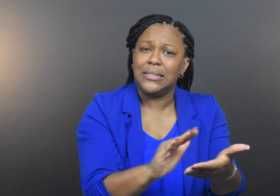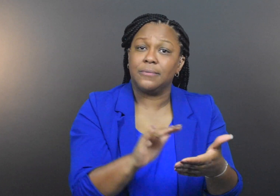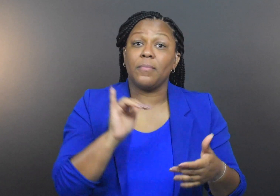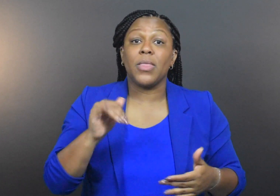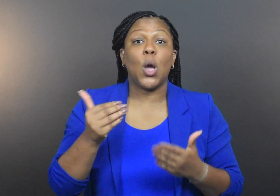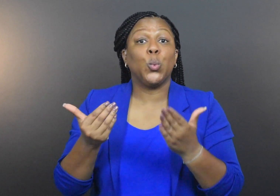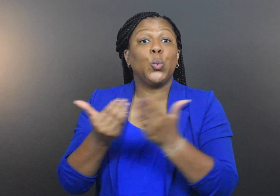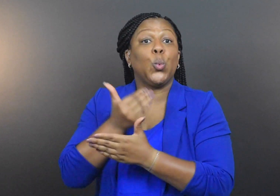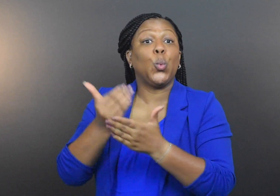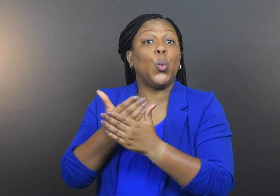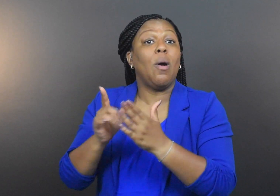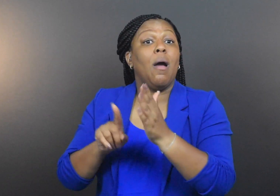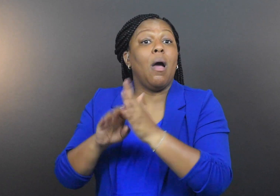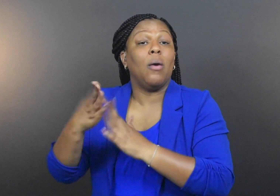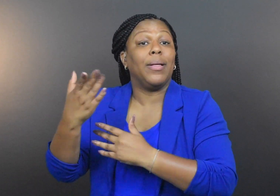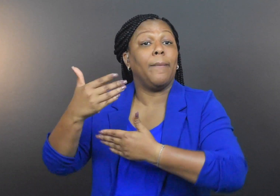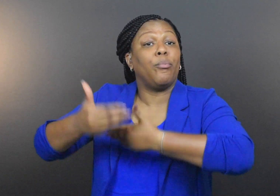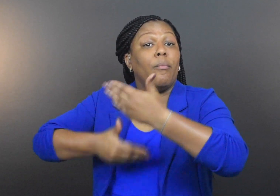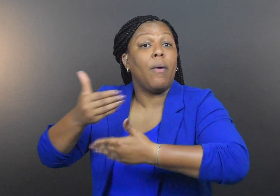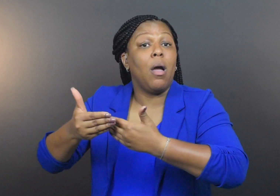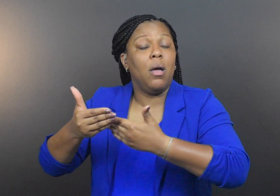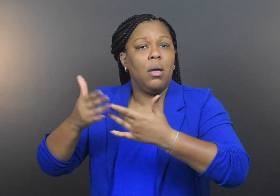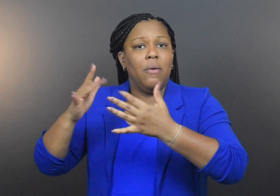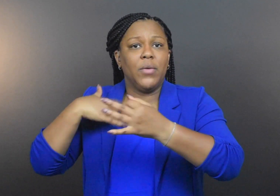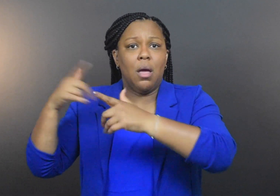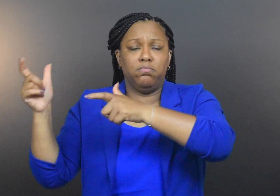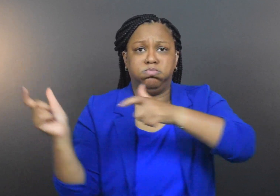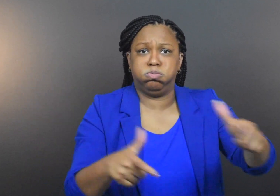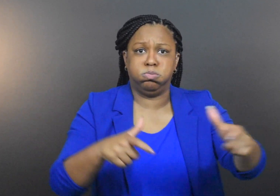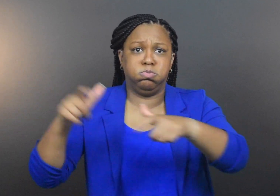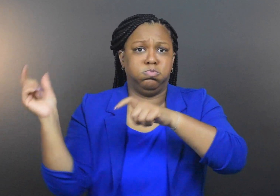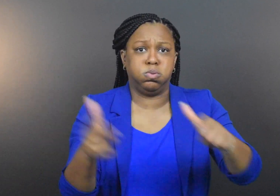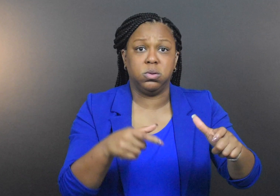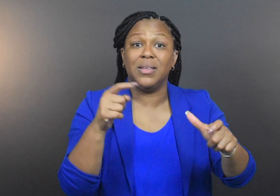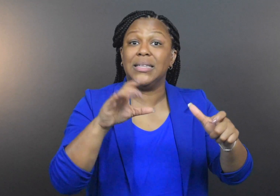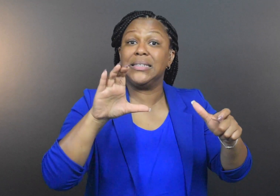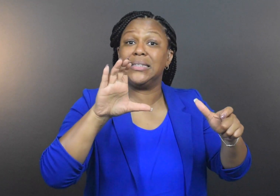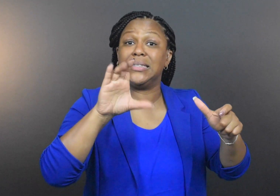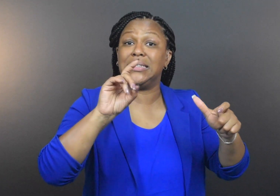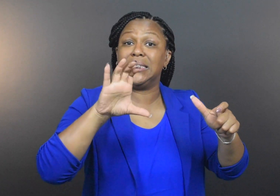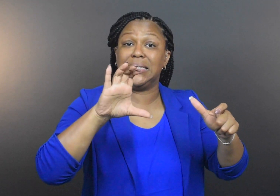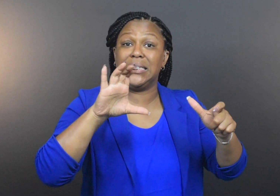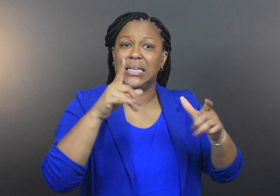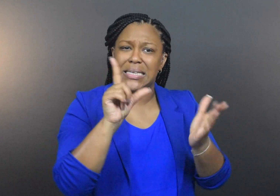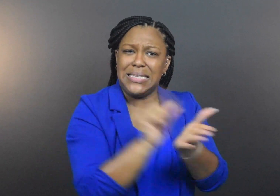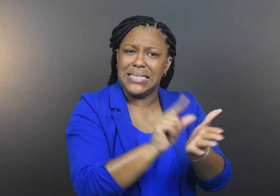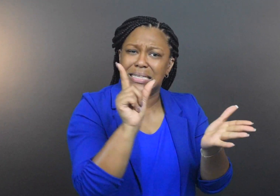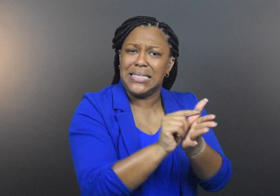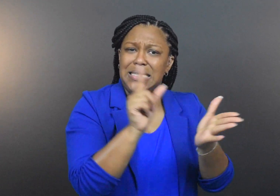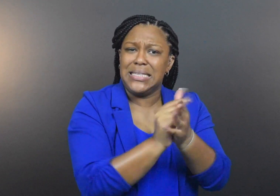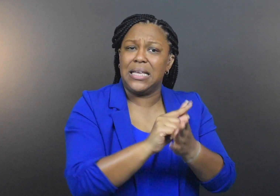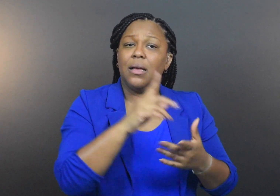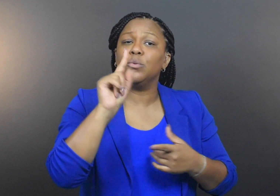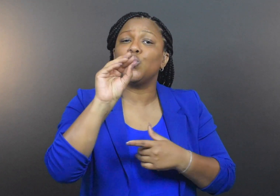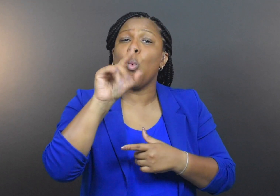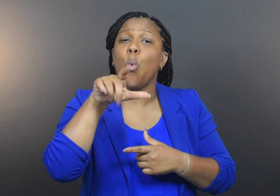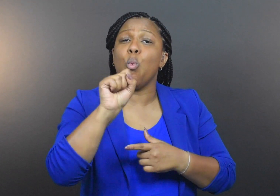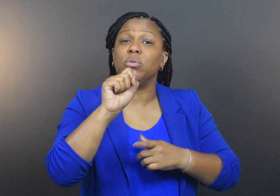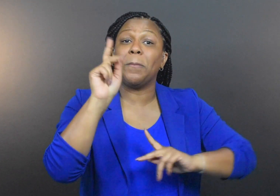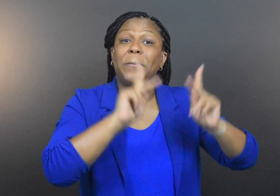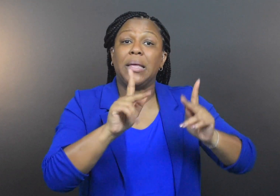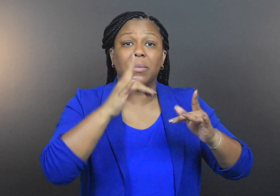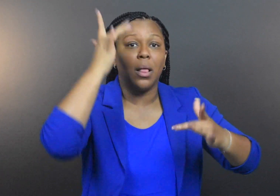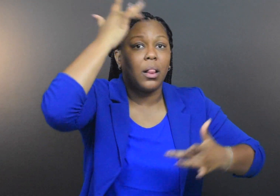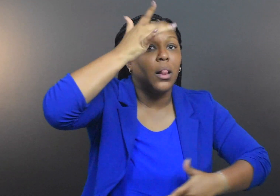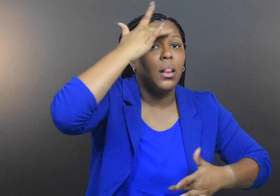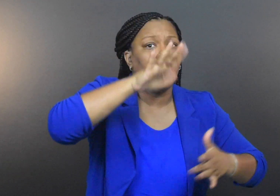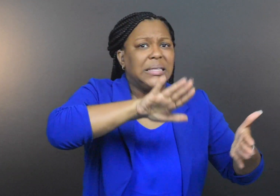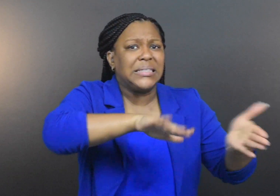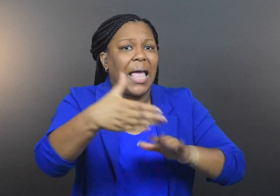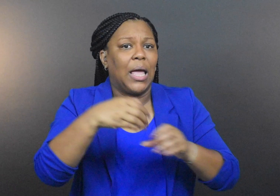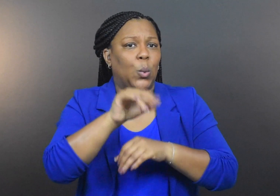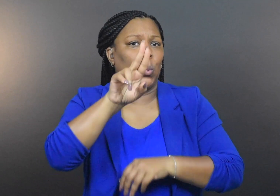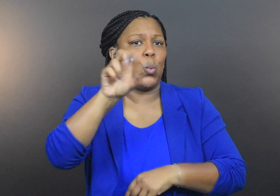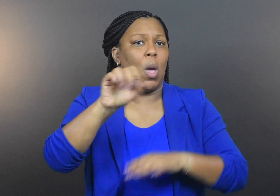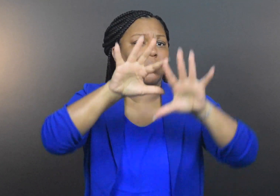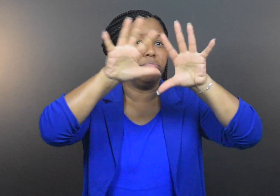outlets pounded the table for CDC to publish tolls of people sick or dead in the US from COVID-19.